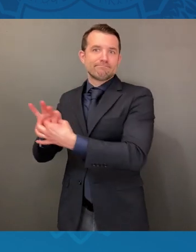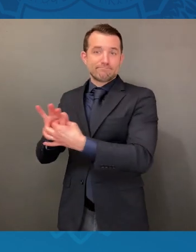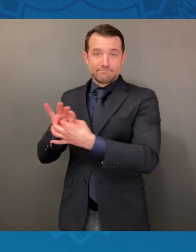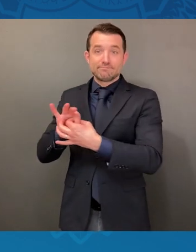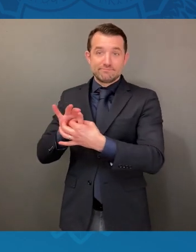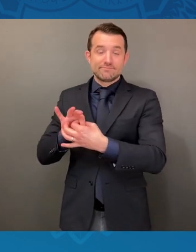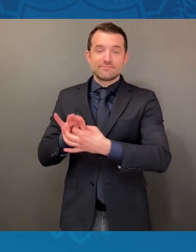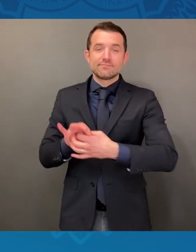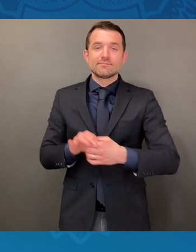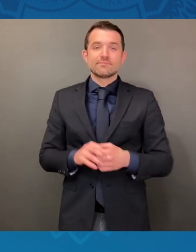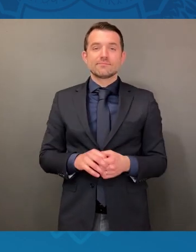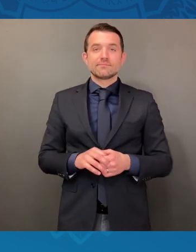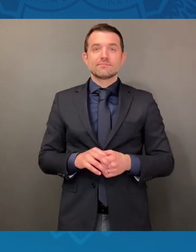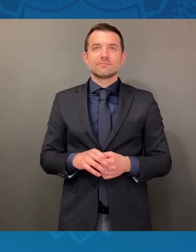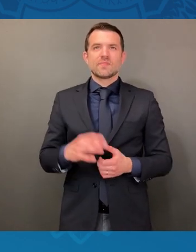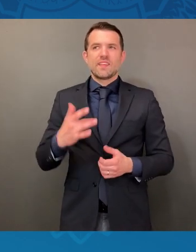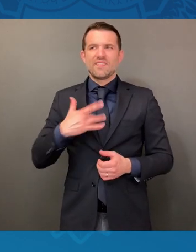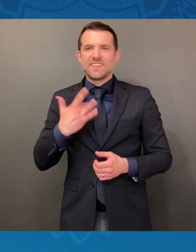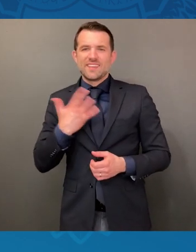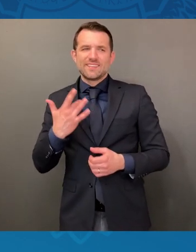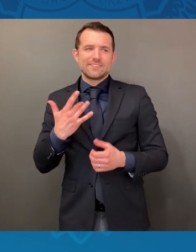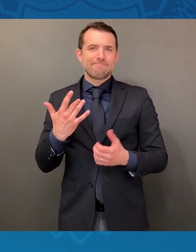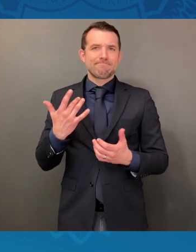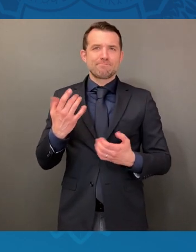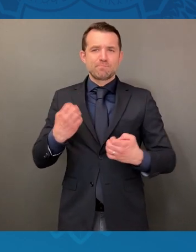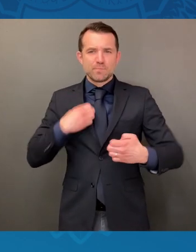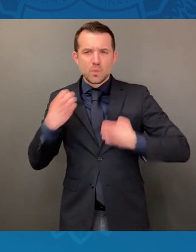and actual reality of being isolated,